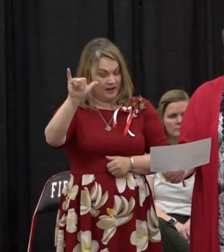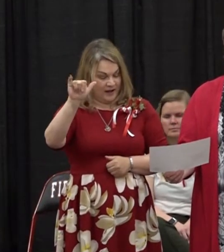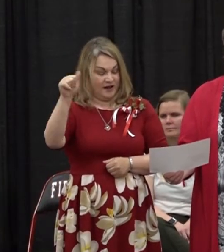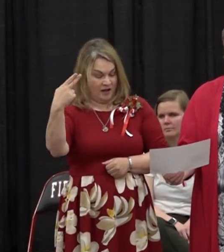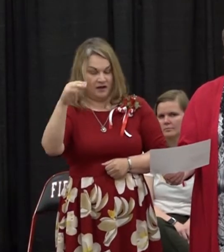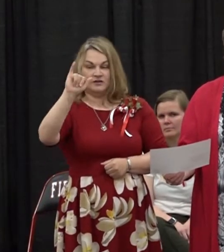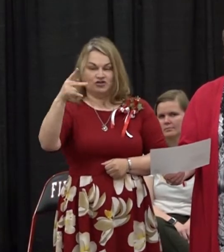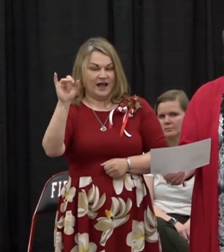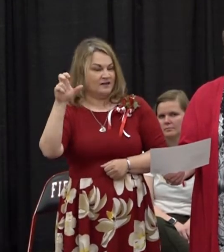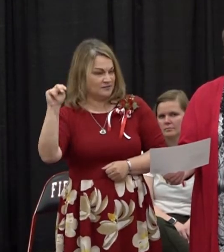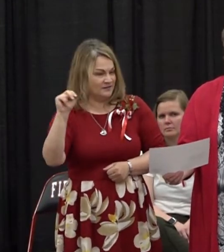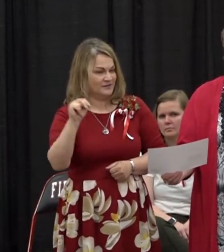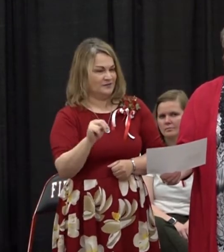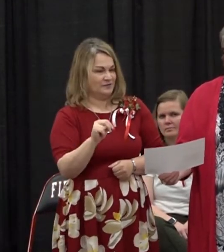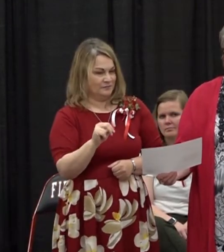Jelayah Jackson.